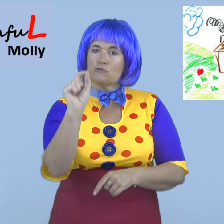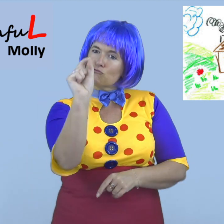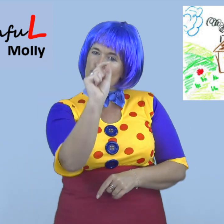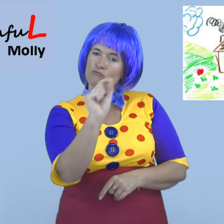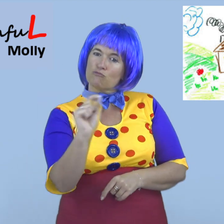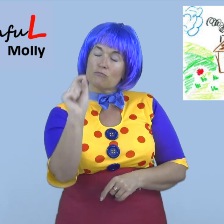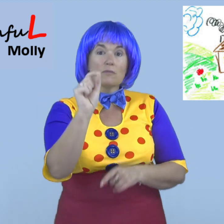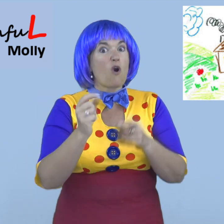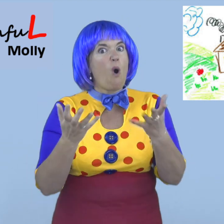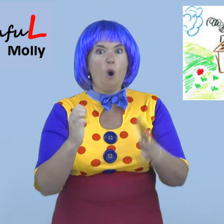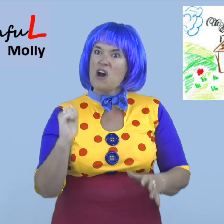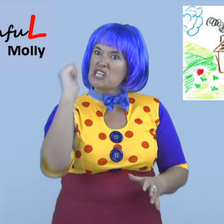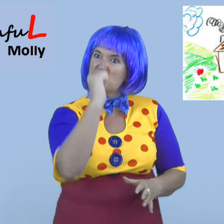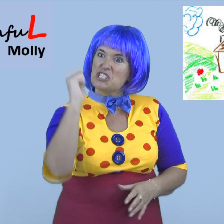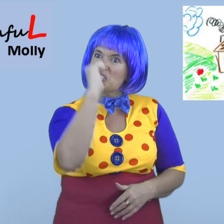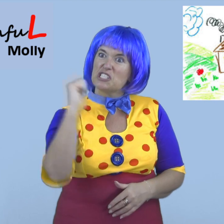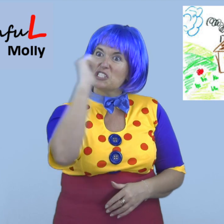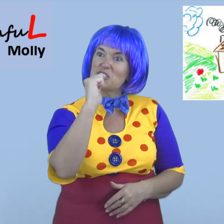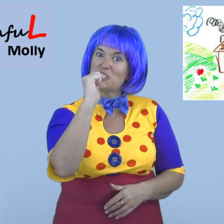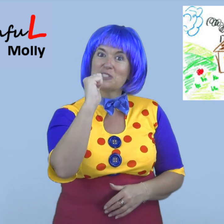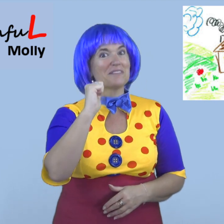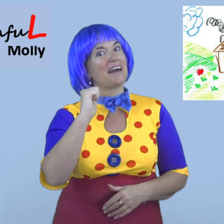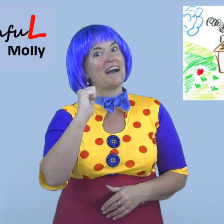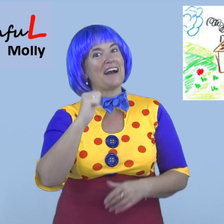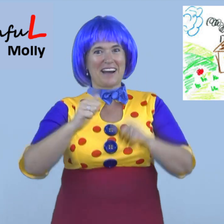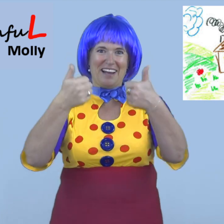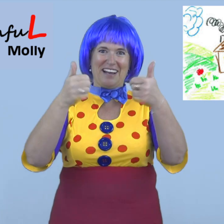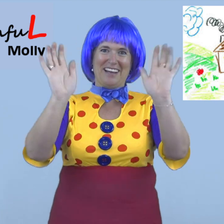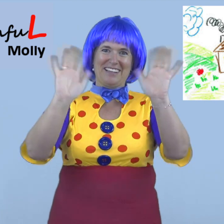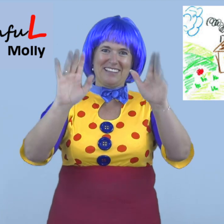Drawing or maybe - like this!